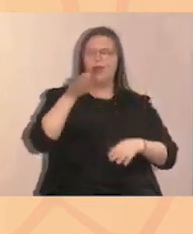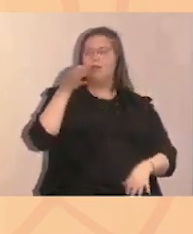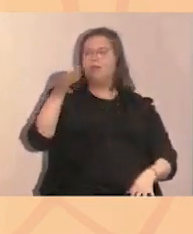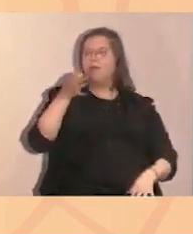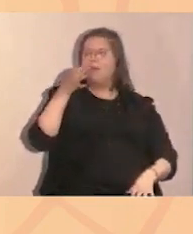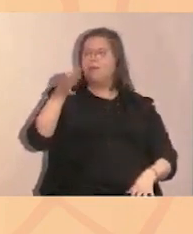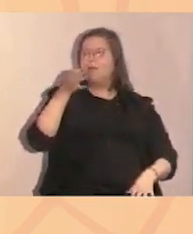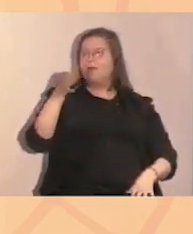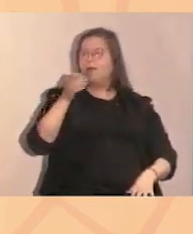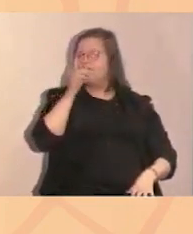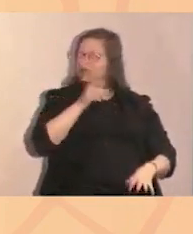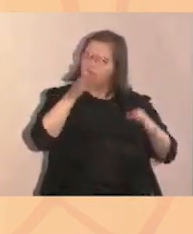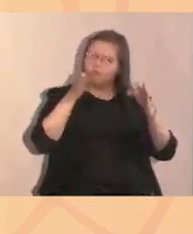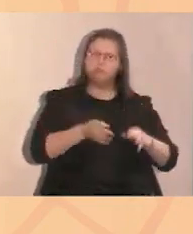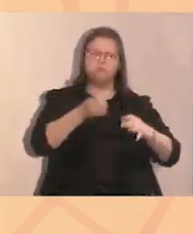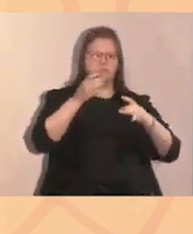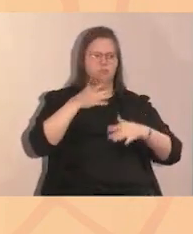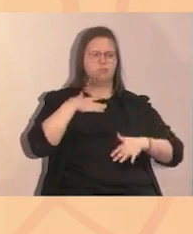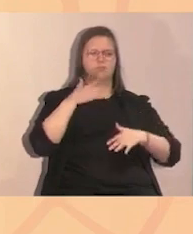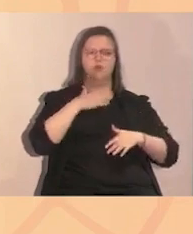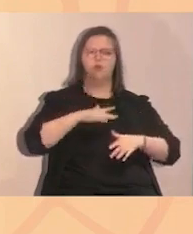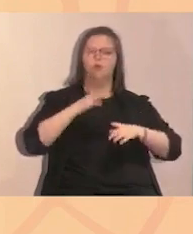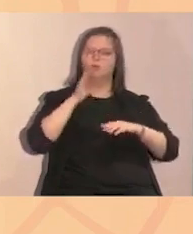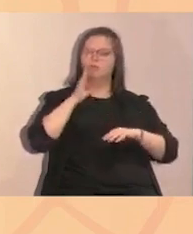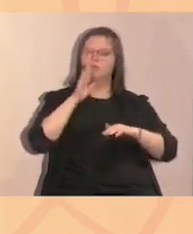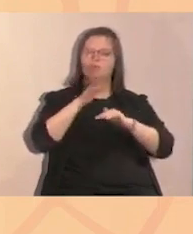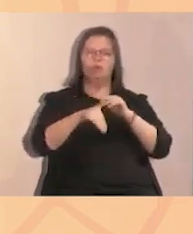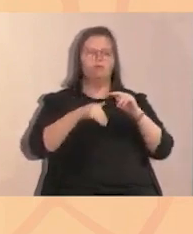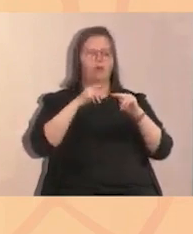So, what I'd like to talk to you some more about Fremantle Art Centre,